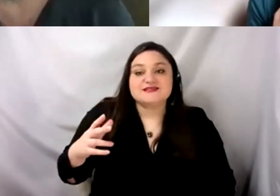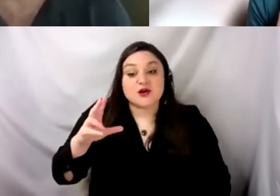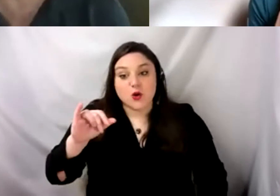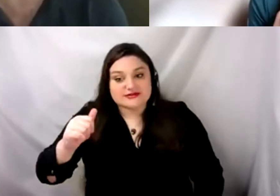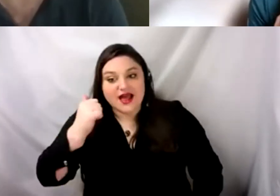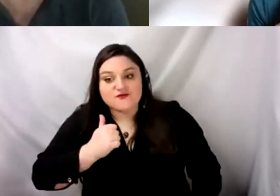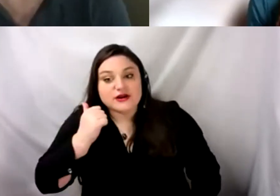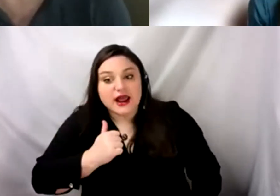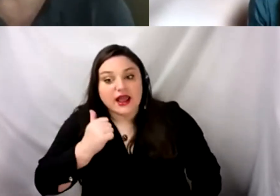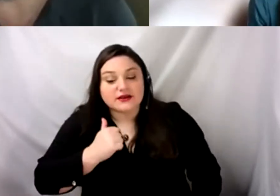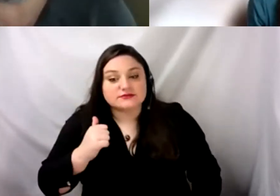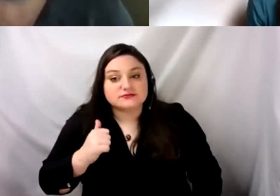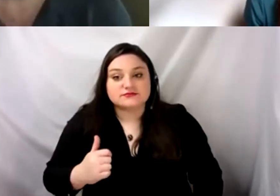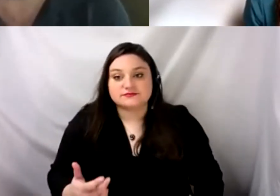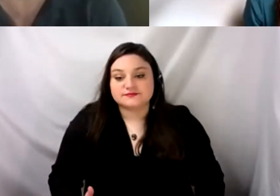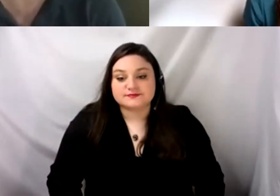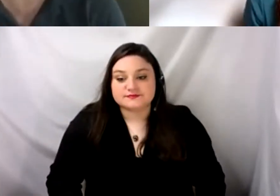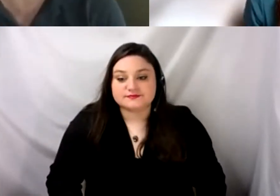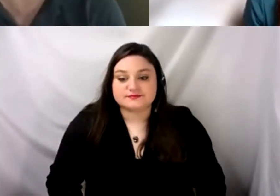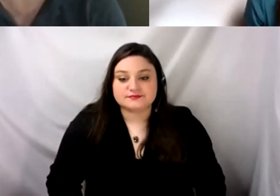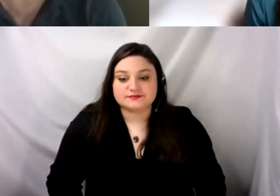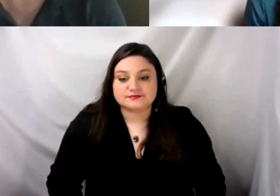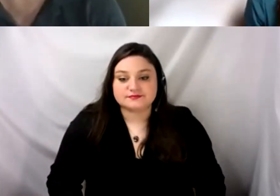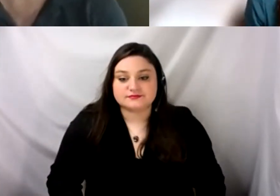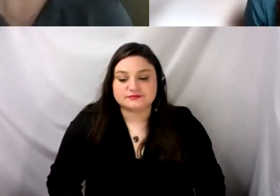when we were just coming out from the first